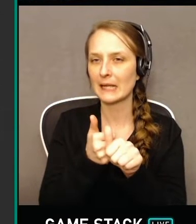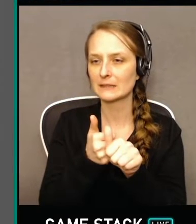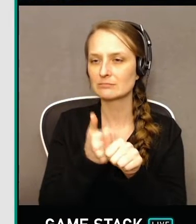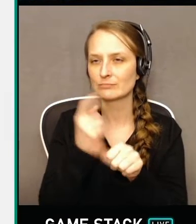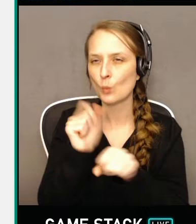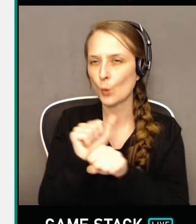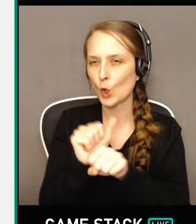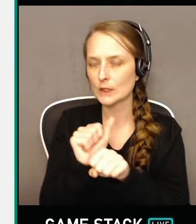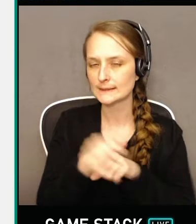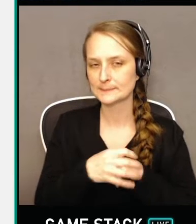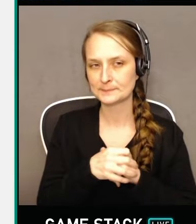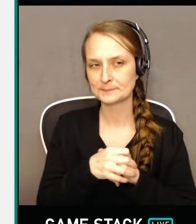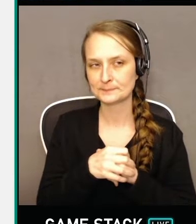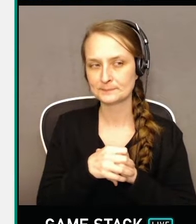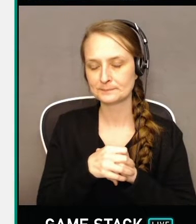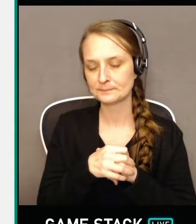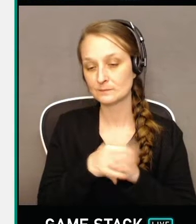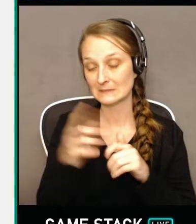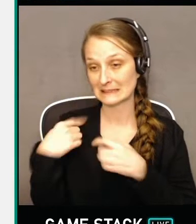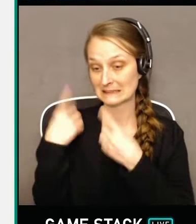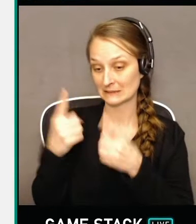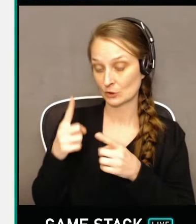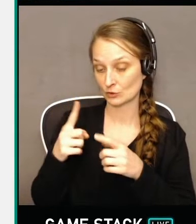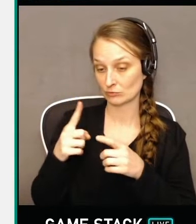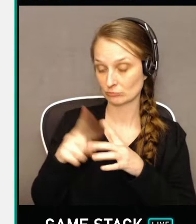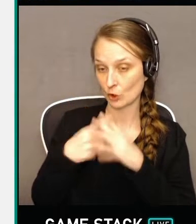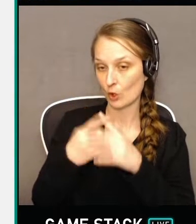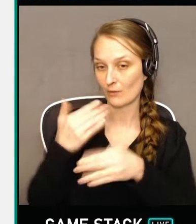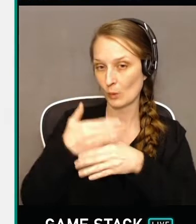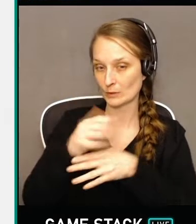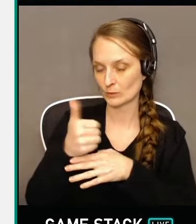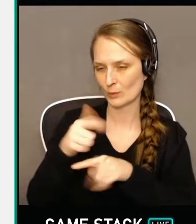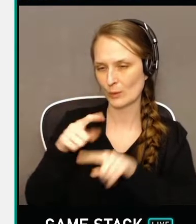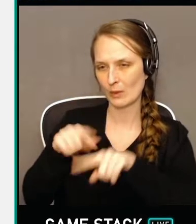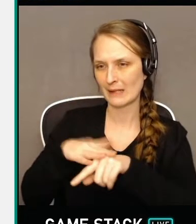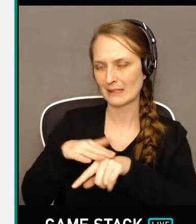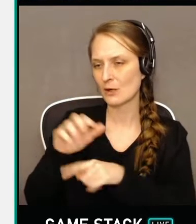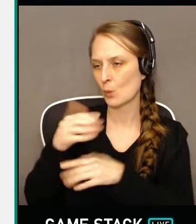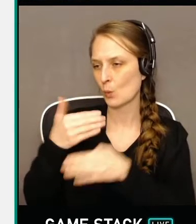works today. Since the start of Windows 10, we've relied on the Windows 10 OS to get the